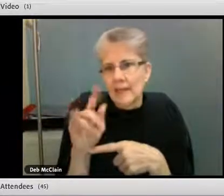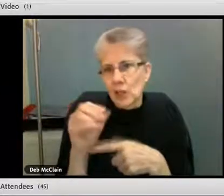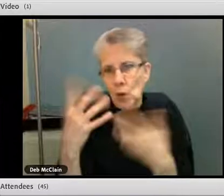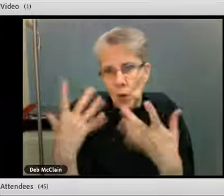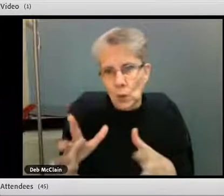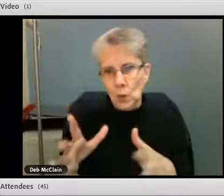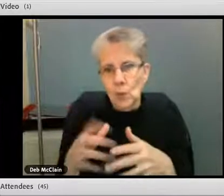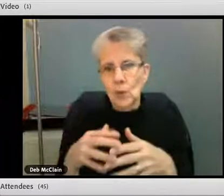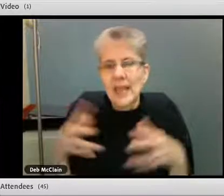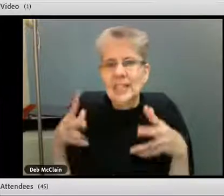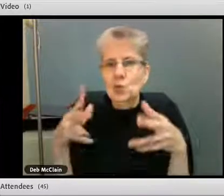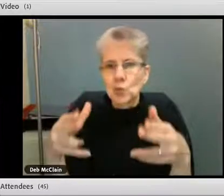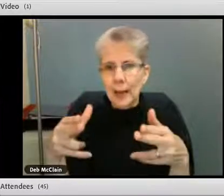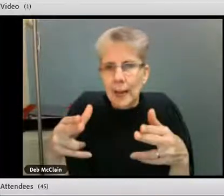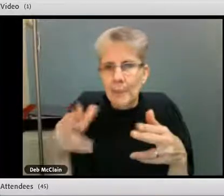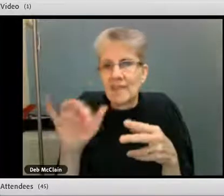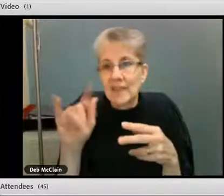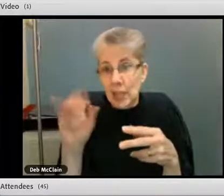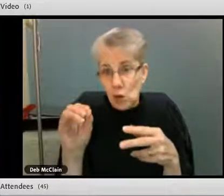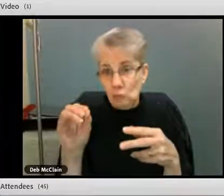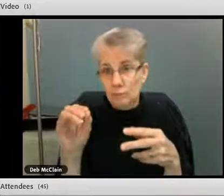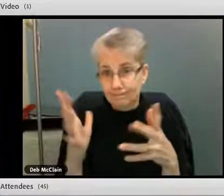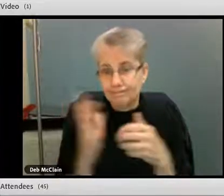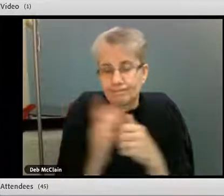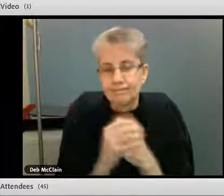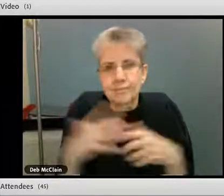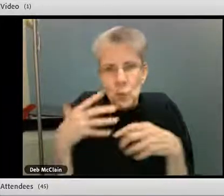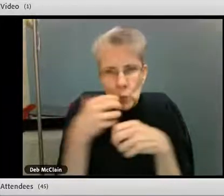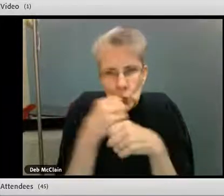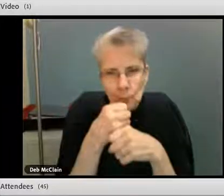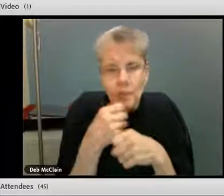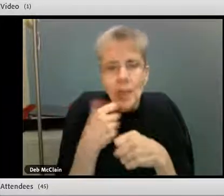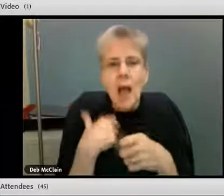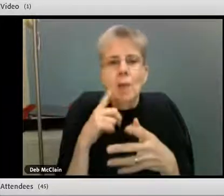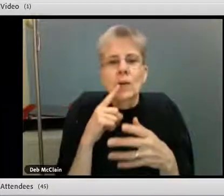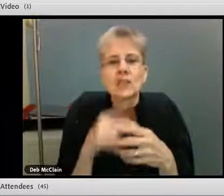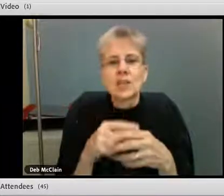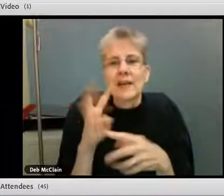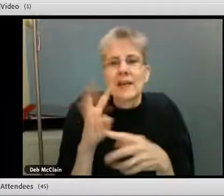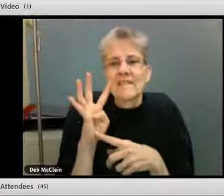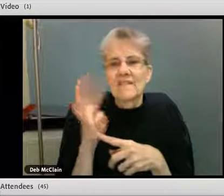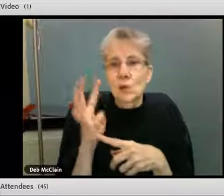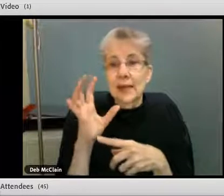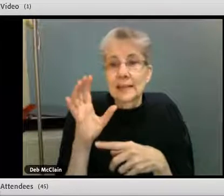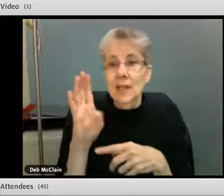So, I can say I want it to be 4 seconds long. And animated gifs should not be very long.